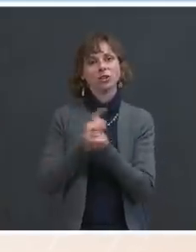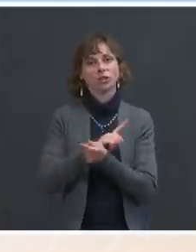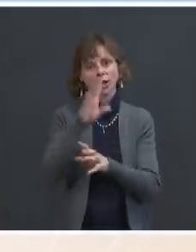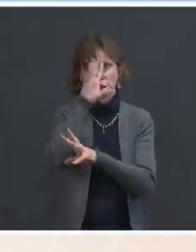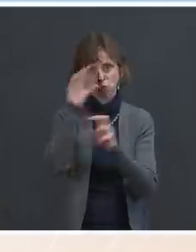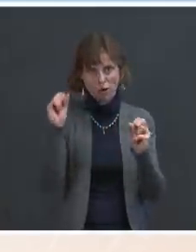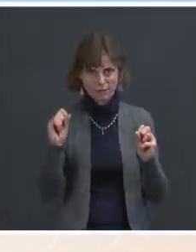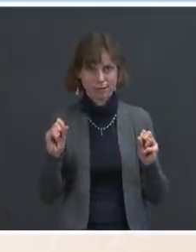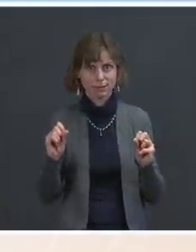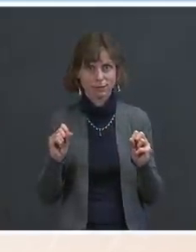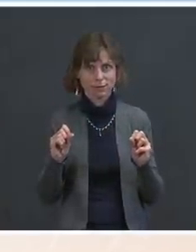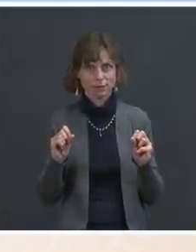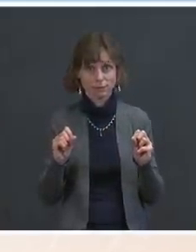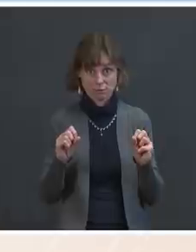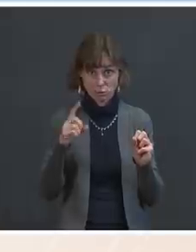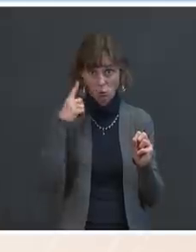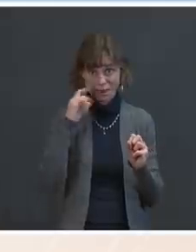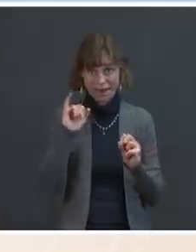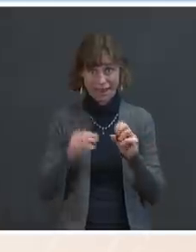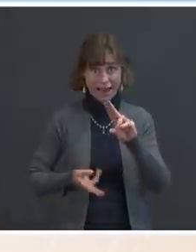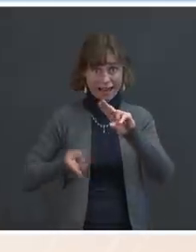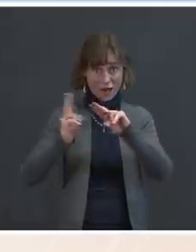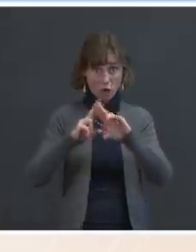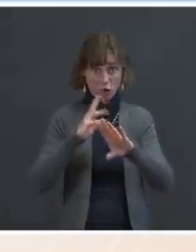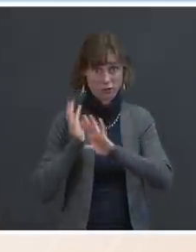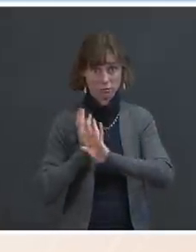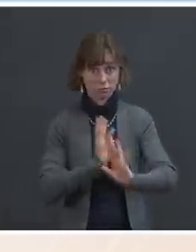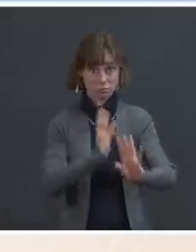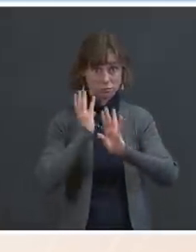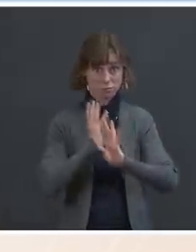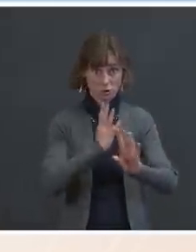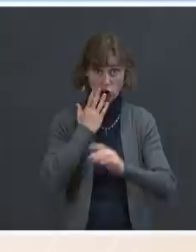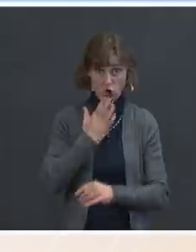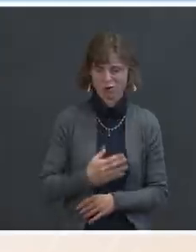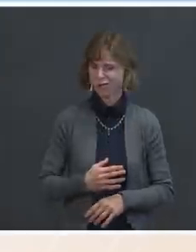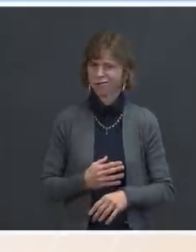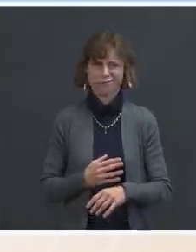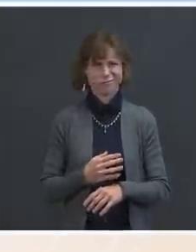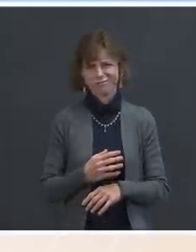is this surge good? Ambassador Jacobson: I don't think that's what I just said. I think it's a reflection